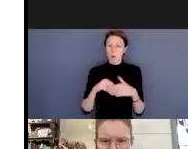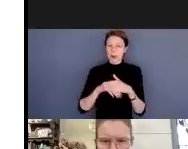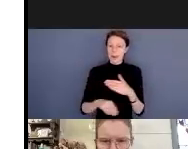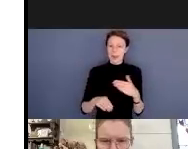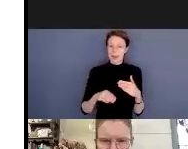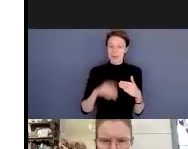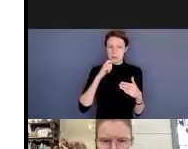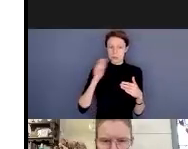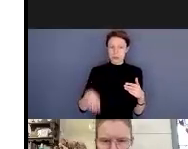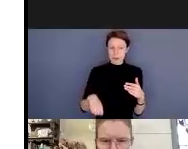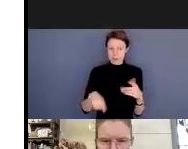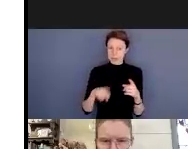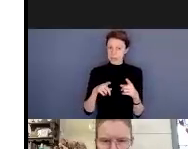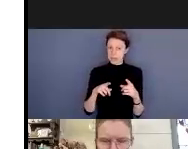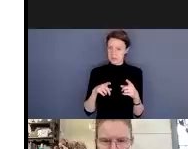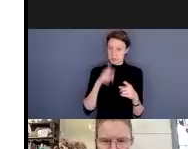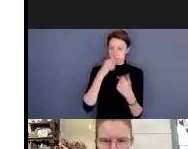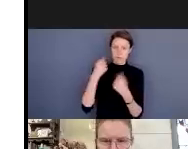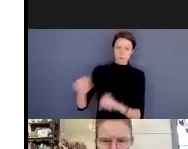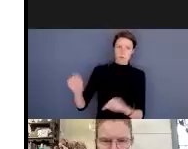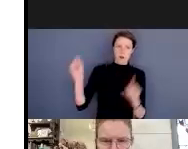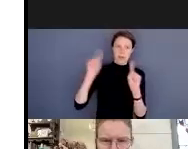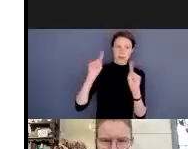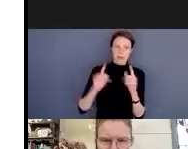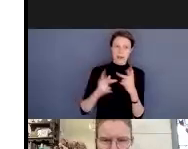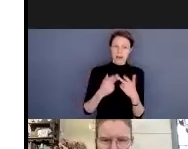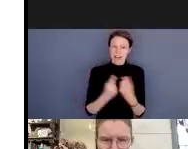the moment. But then other ones that, you know, are probably closer to our hearts - climate change in